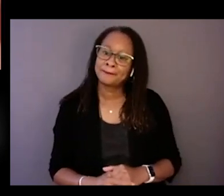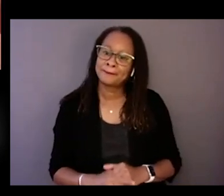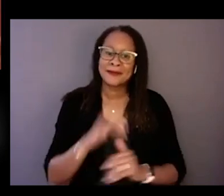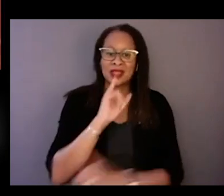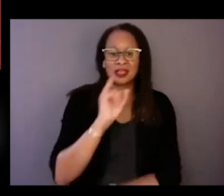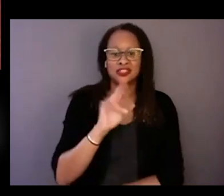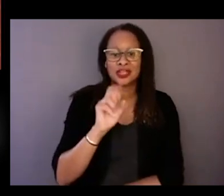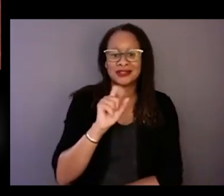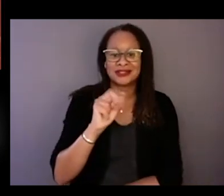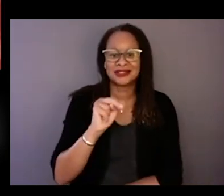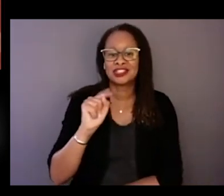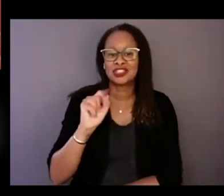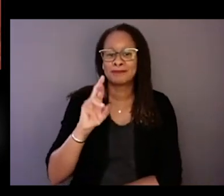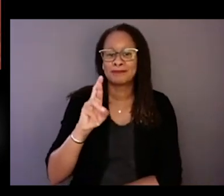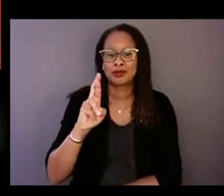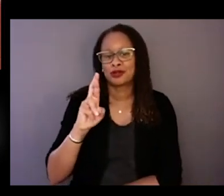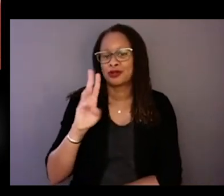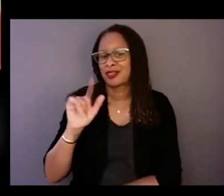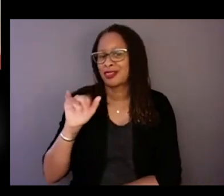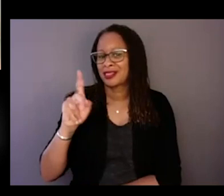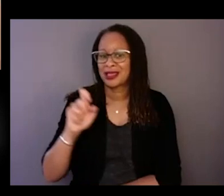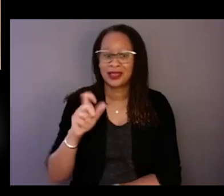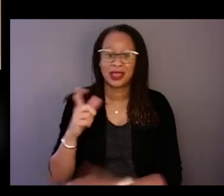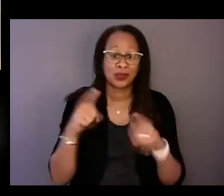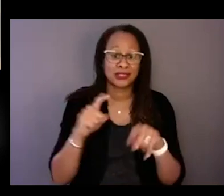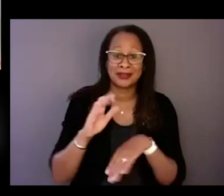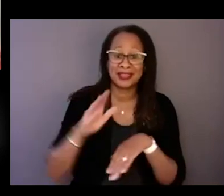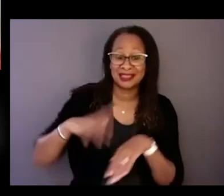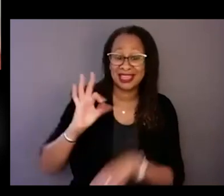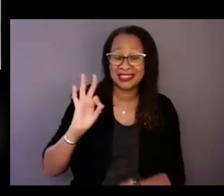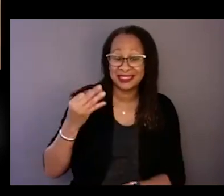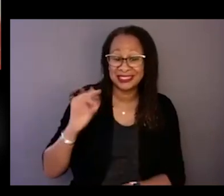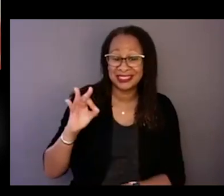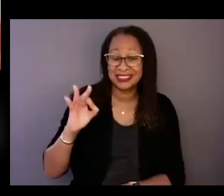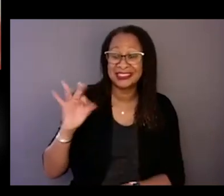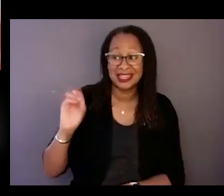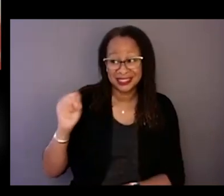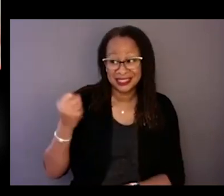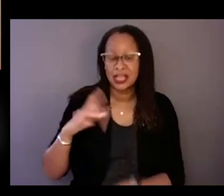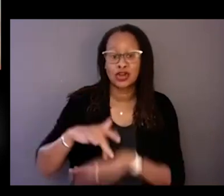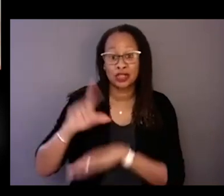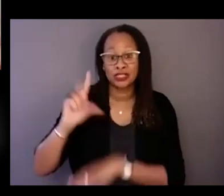or what was happening in the late '90s and the early 2000s and I think that's really interesting to watch,